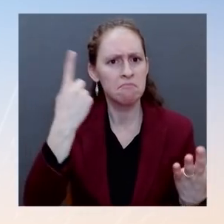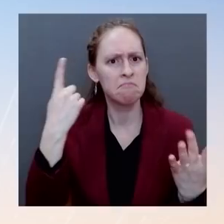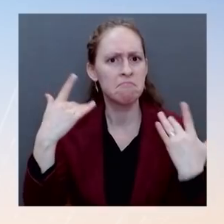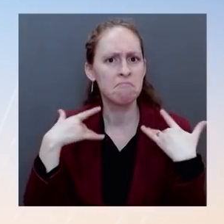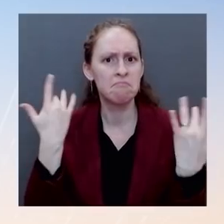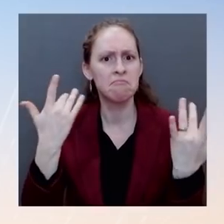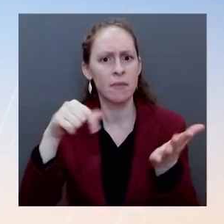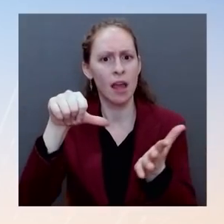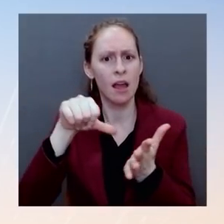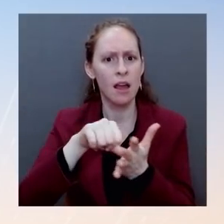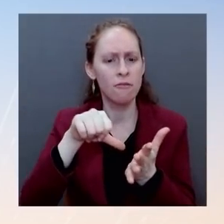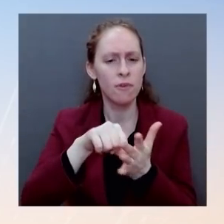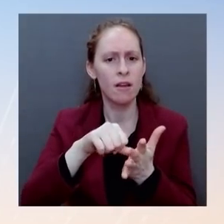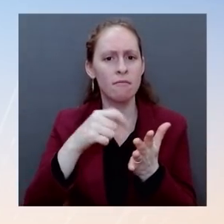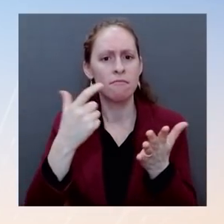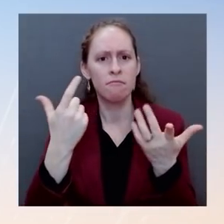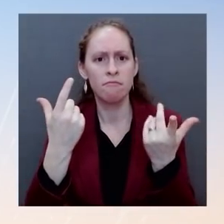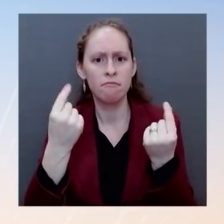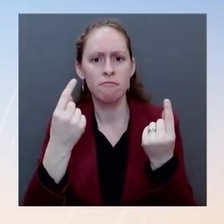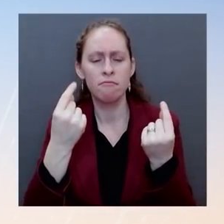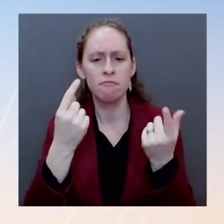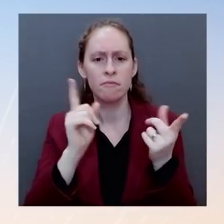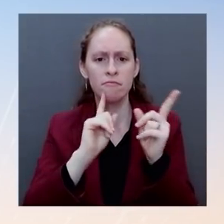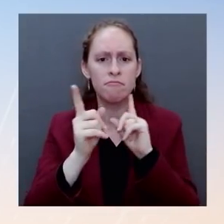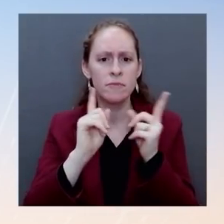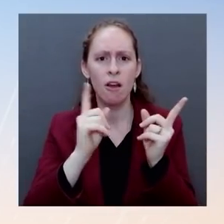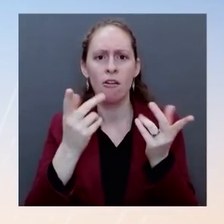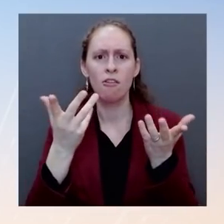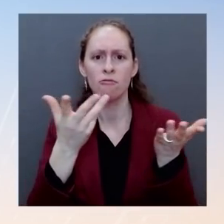Ms. Psaki: So, I know there's been a lot going on. This has certainly been happening.